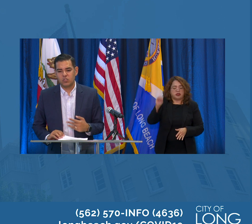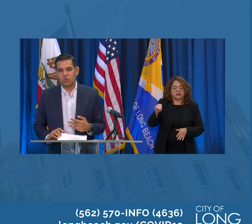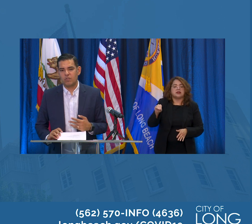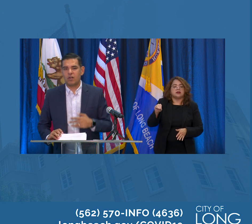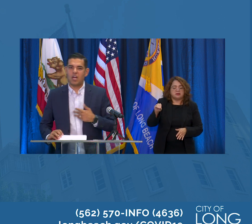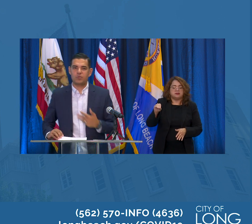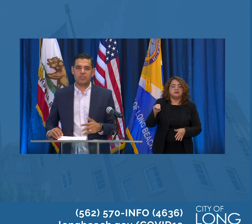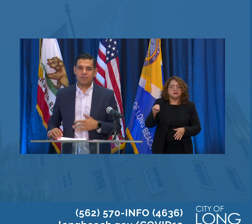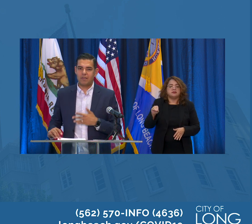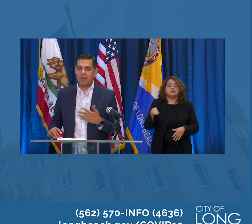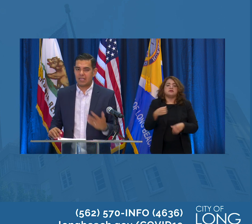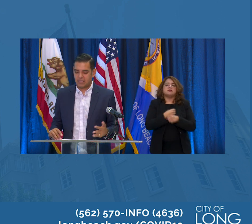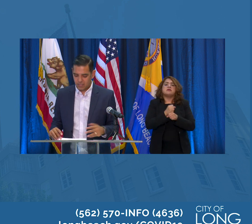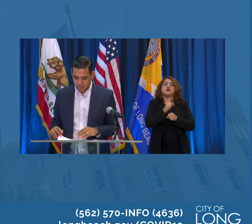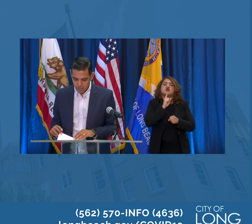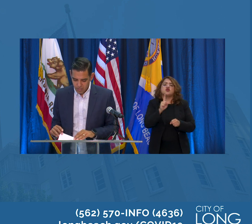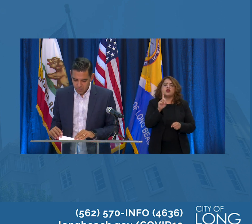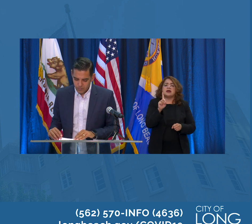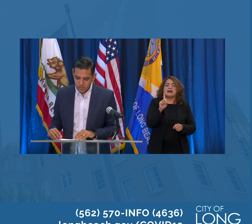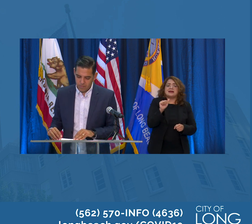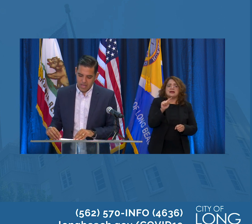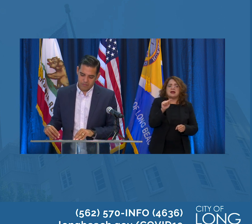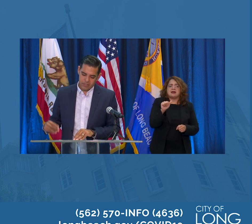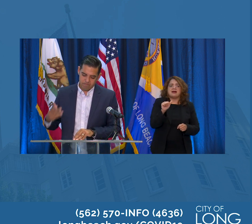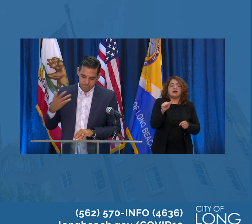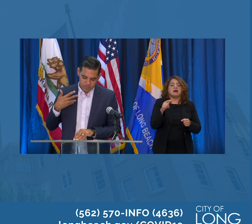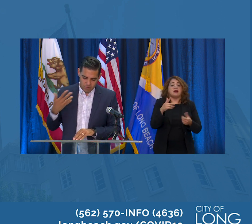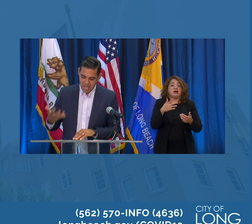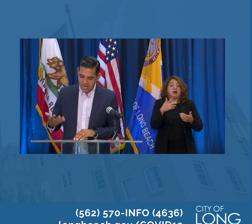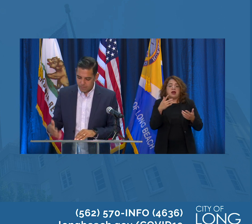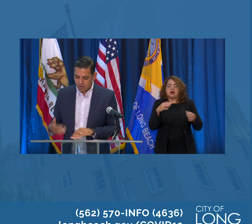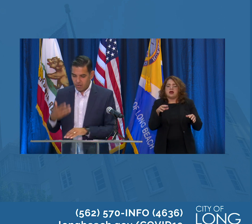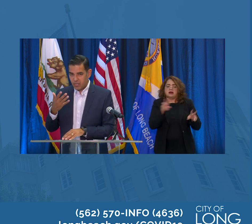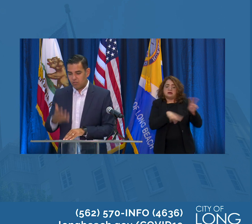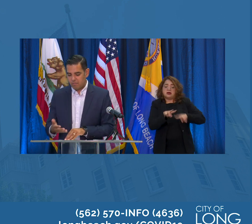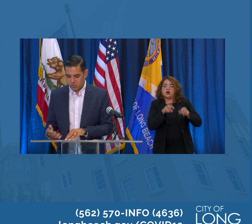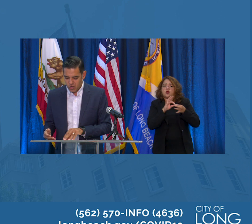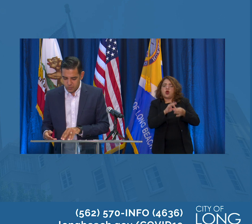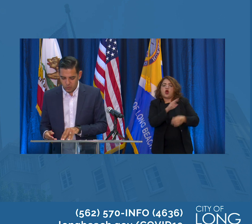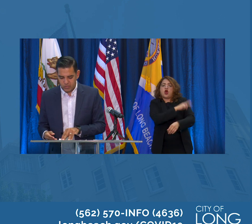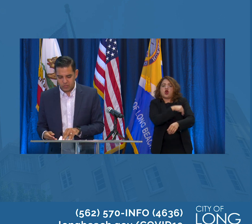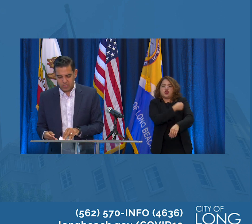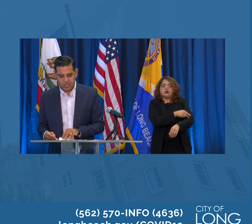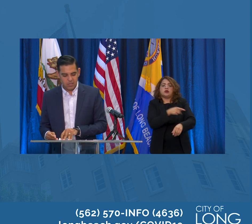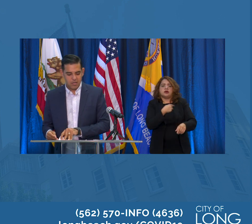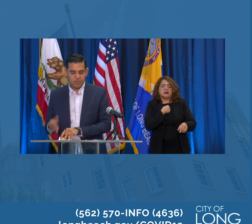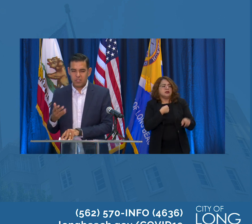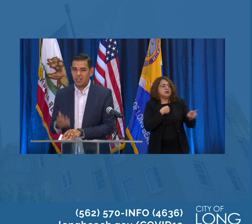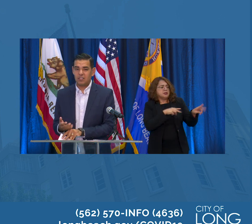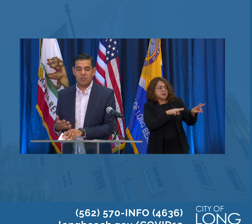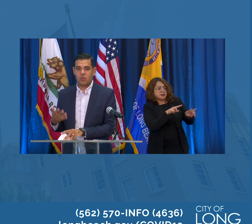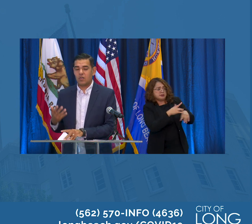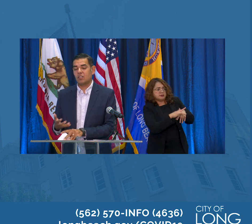sure that our hospitals have capacity. Having had a parent in a Long Beach hospital recently, I got to tell you they're working